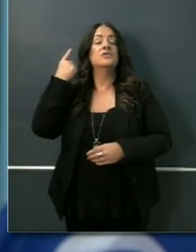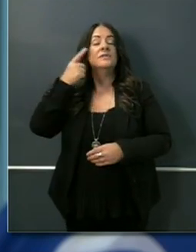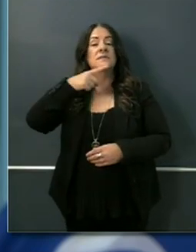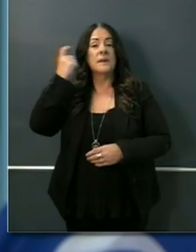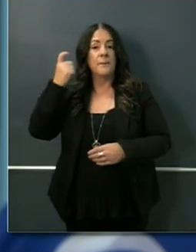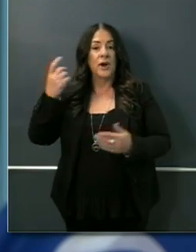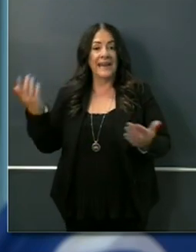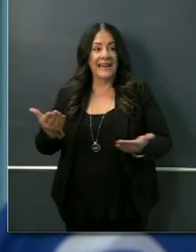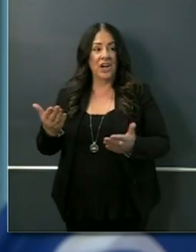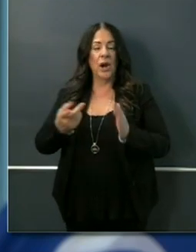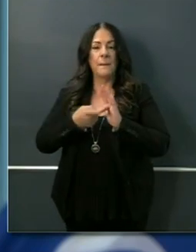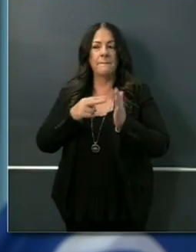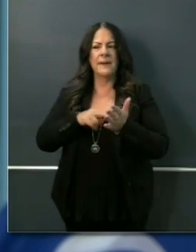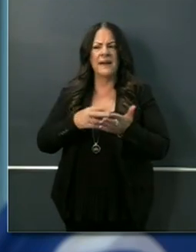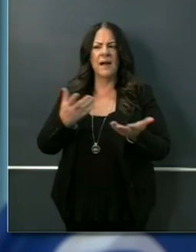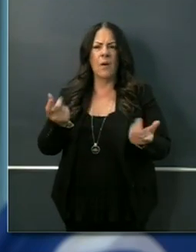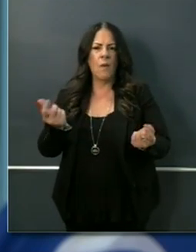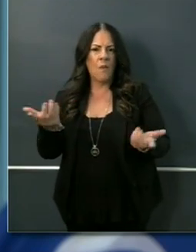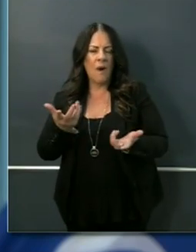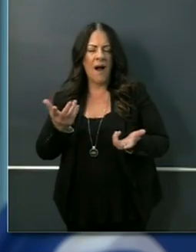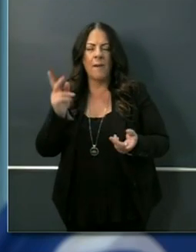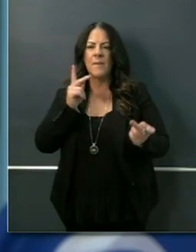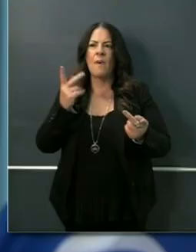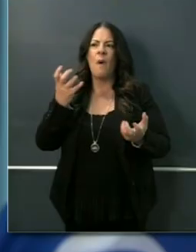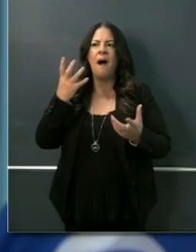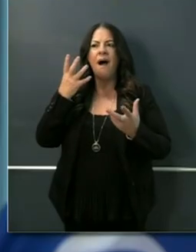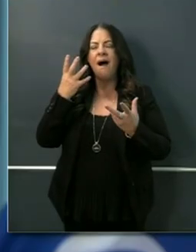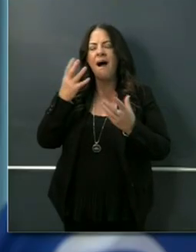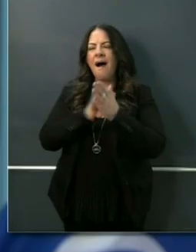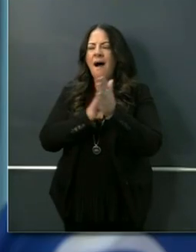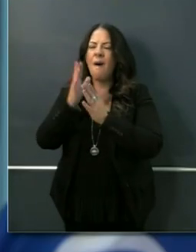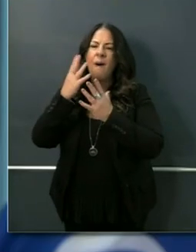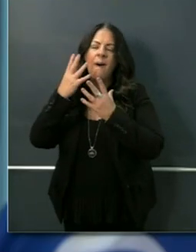WARM WEATHER, SINCE JANUARY. SINCE ARGUABLY LAST SUMMER. THE